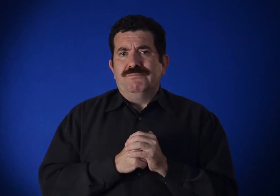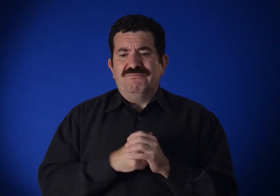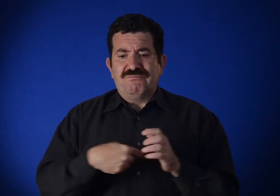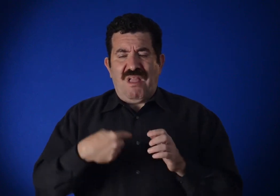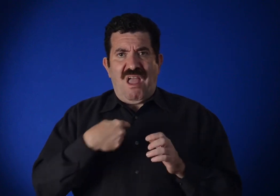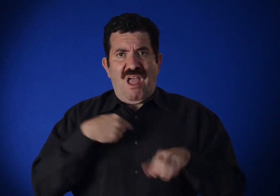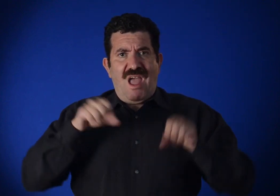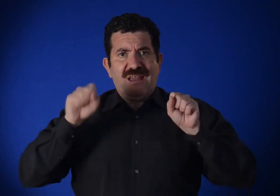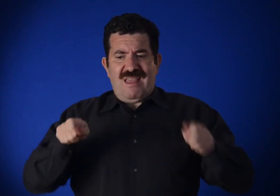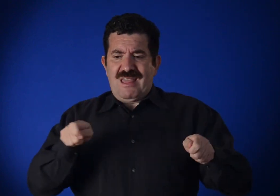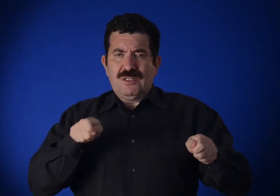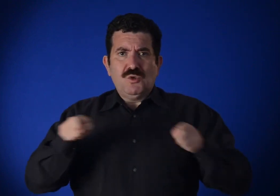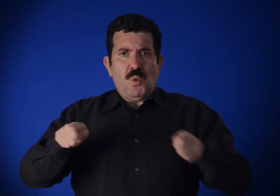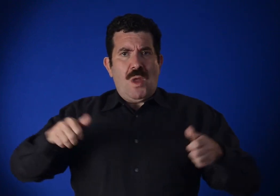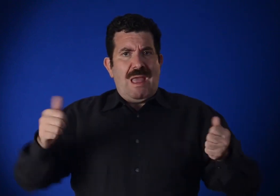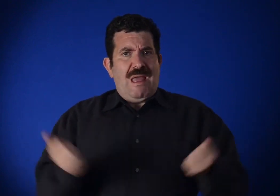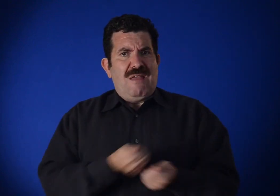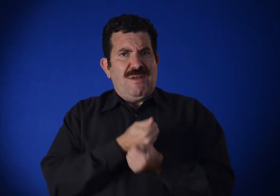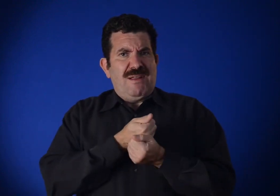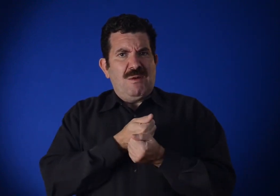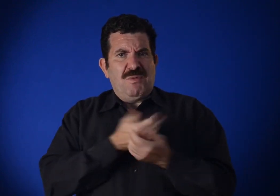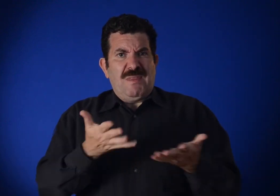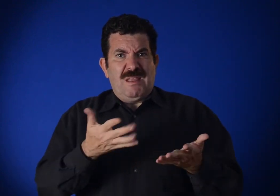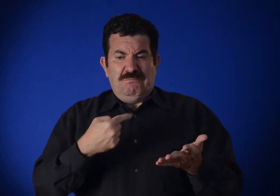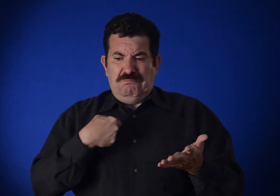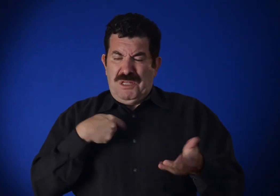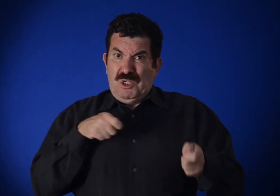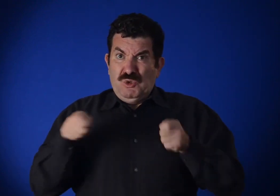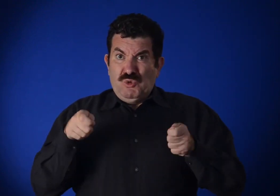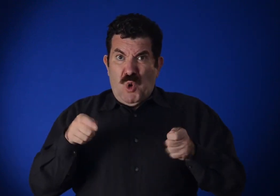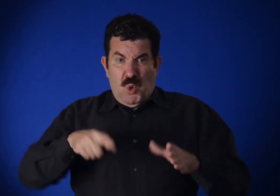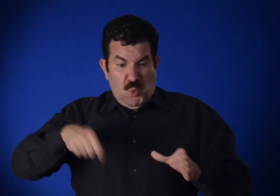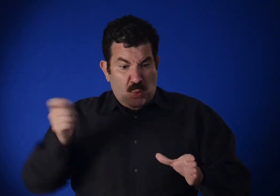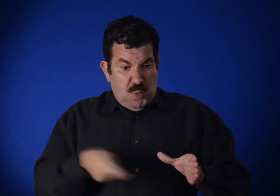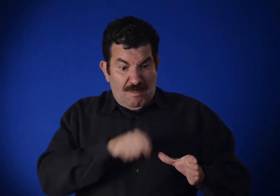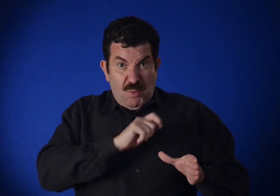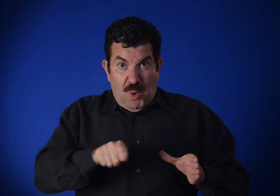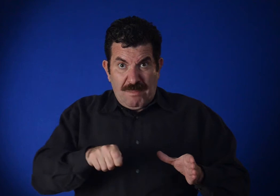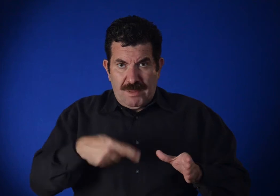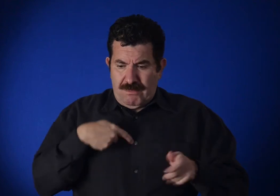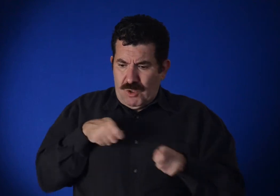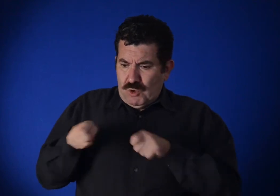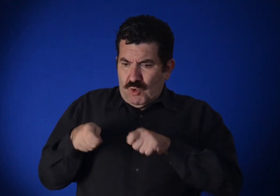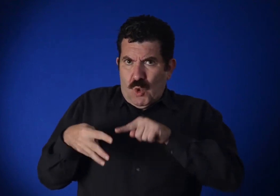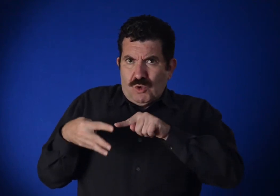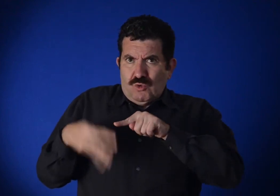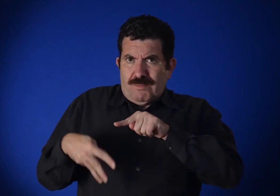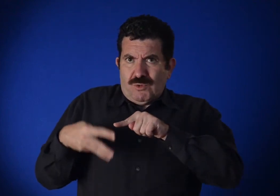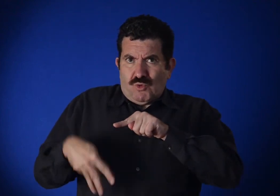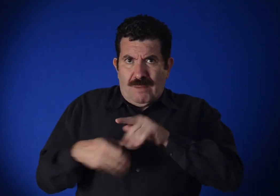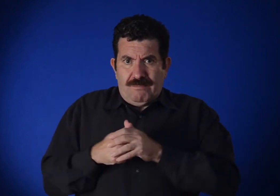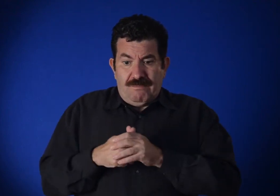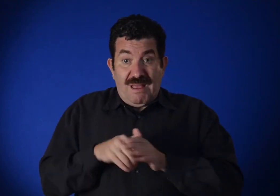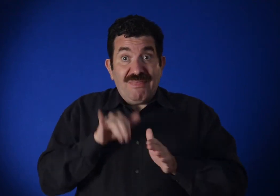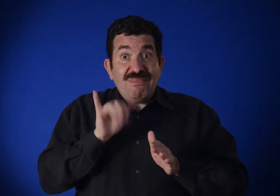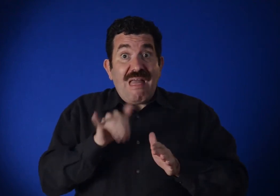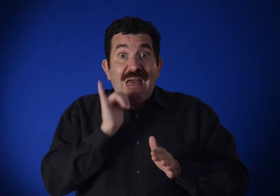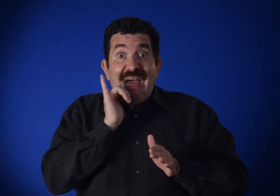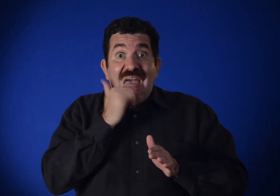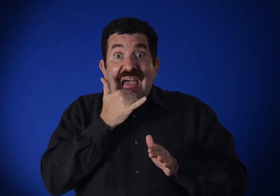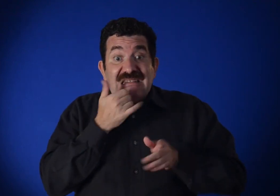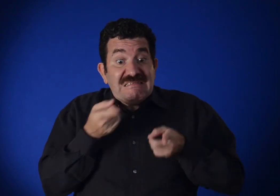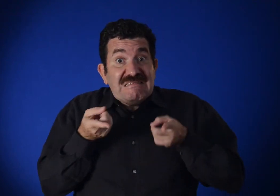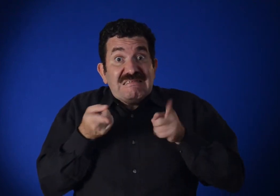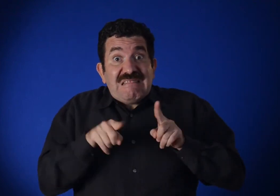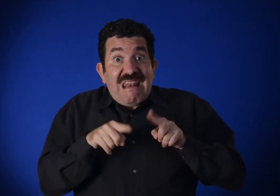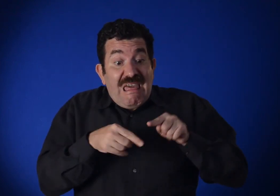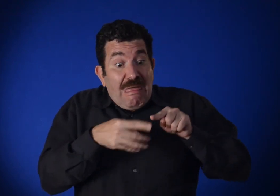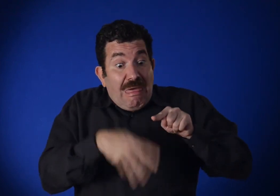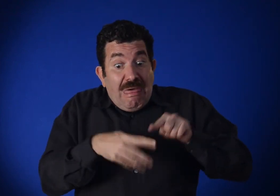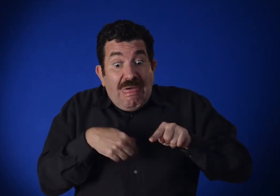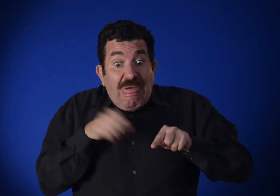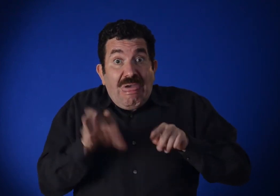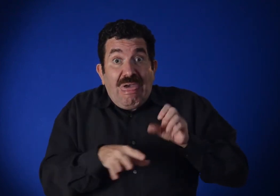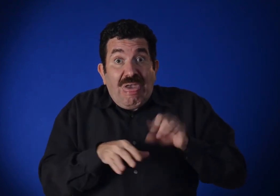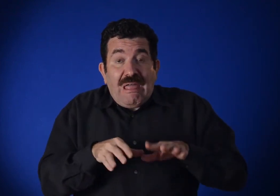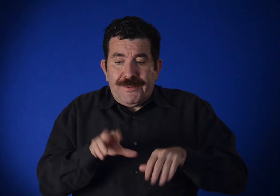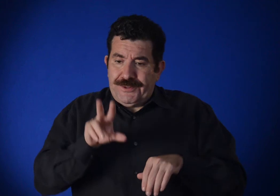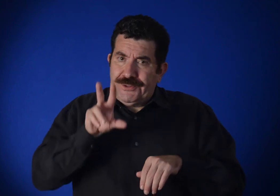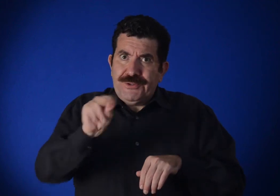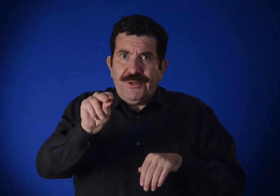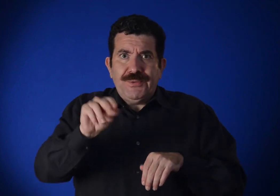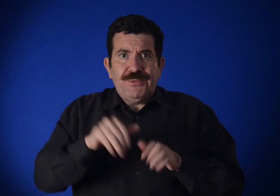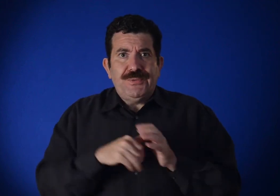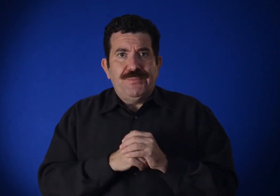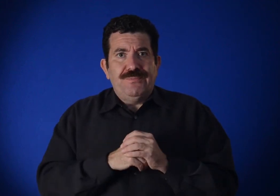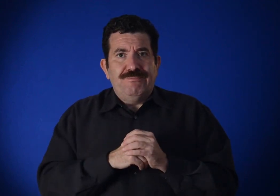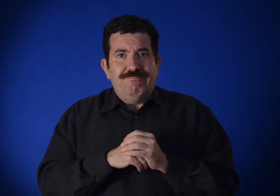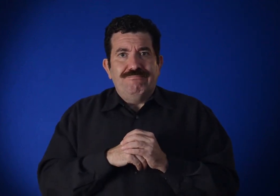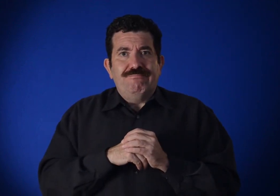"I can control the flow of the paint, there is no accident."